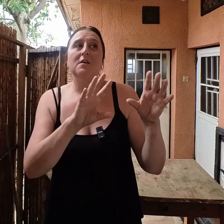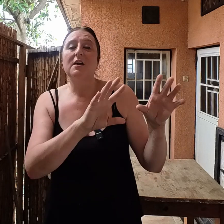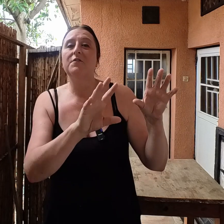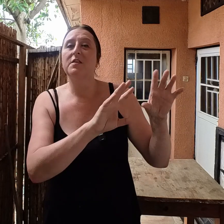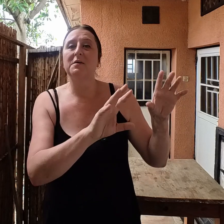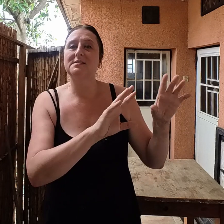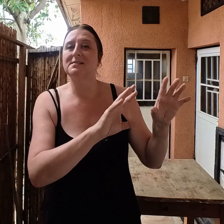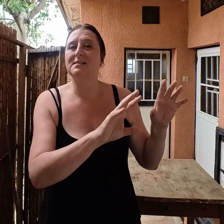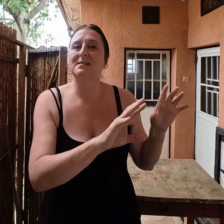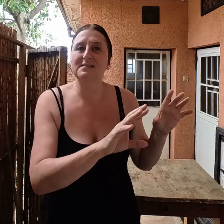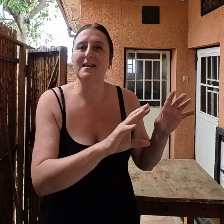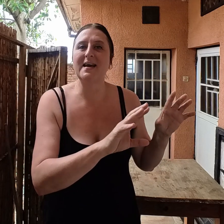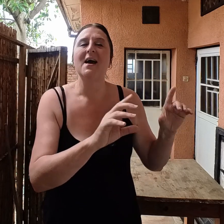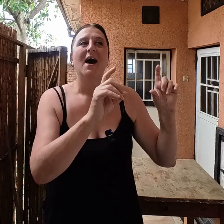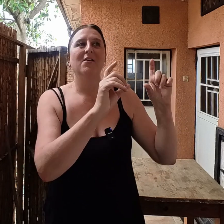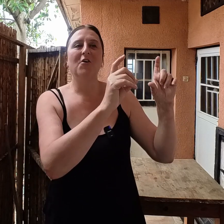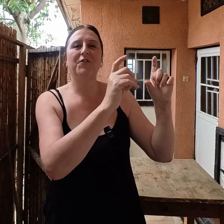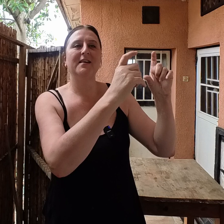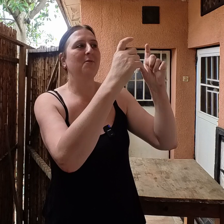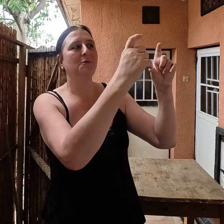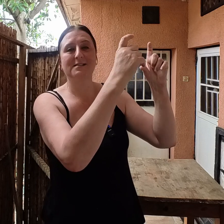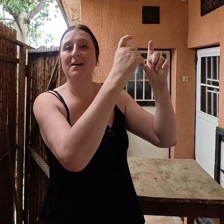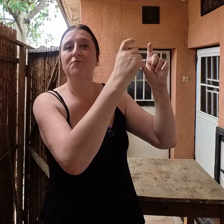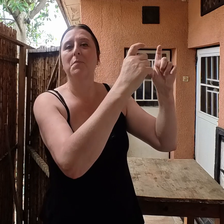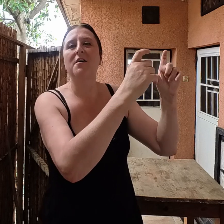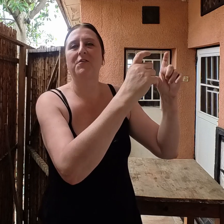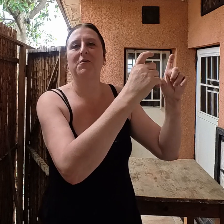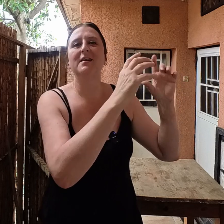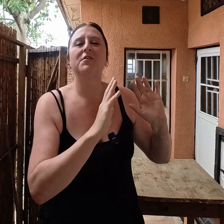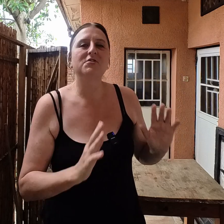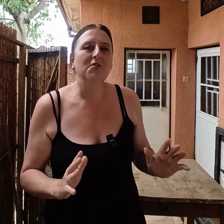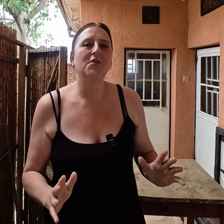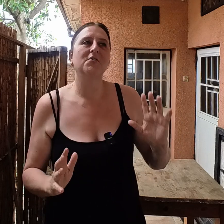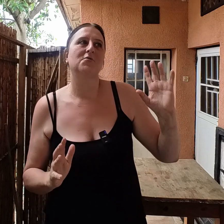be looking for the bus that says Gisenyi, and often it will say Rubavu, and if you don't know that